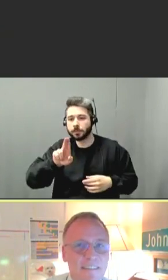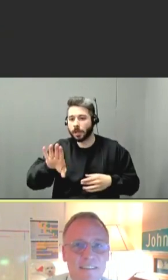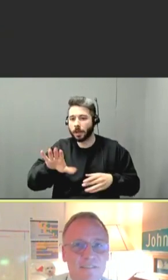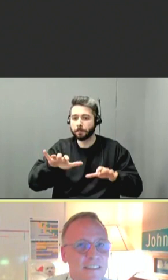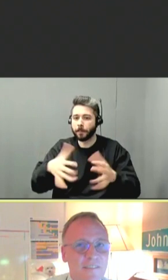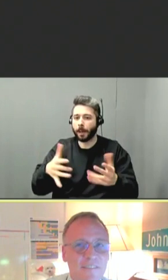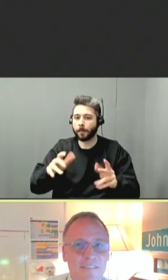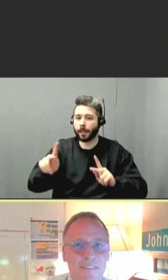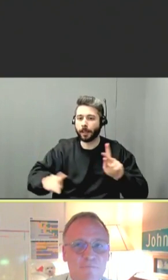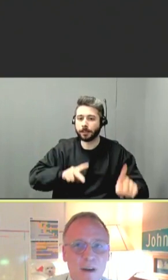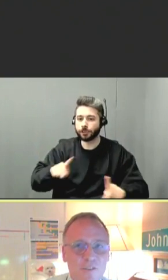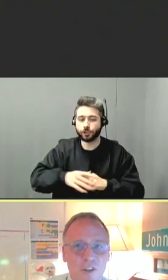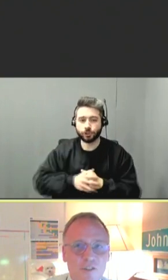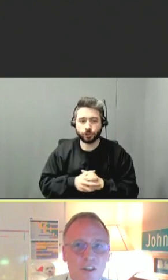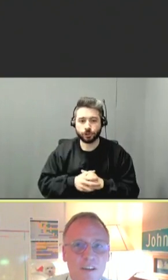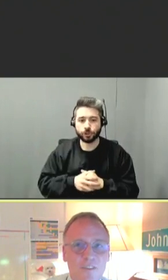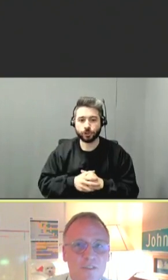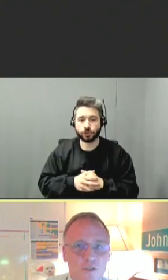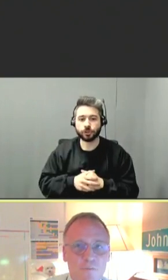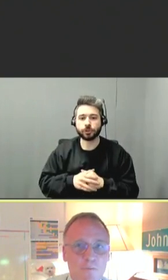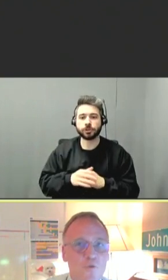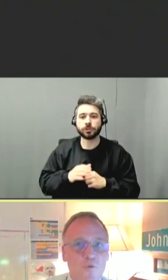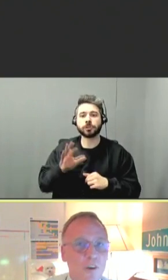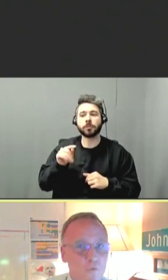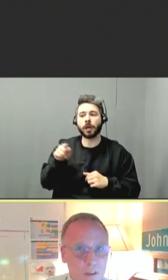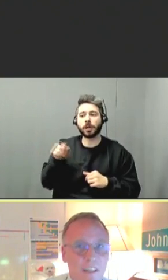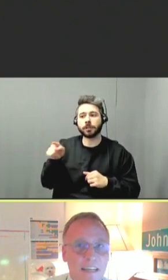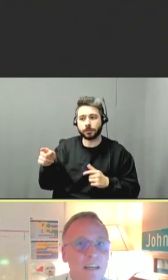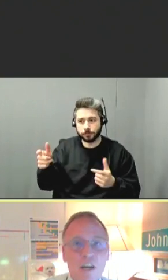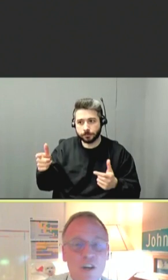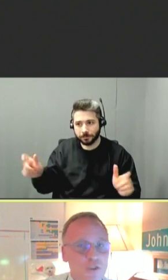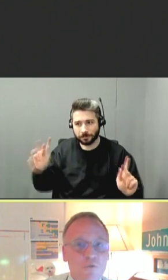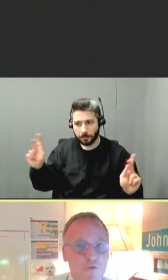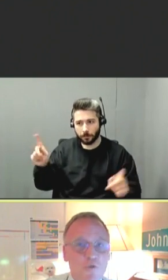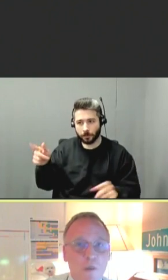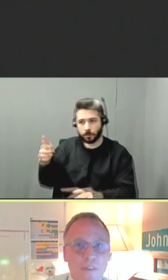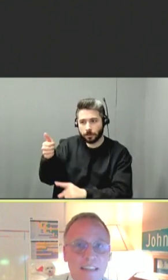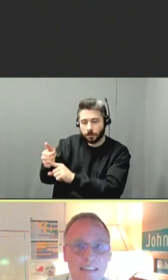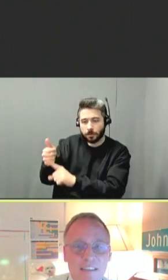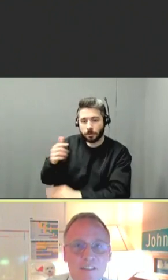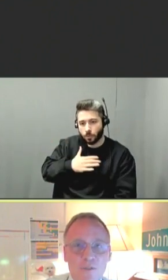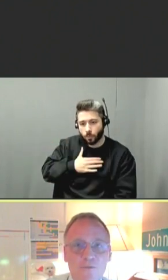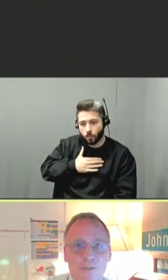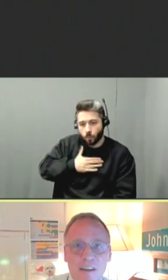these -- by and large, these people who are willing to do what they need to do for